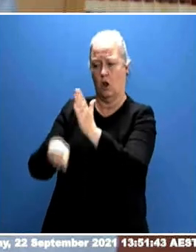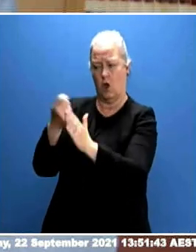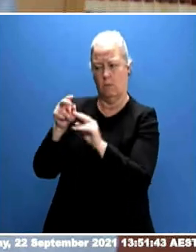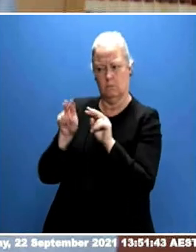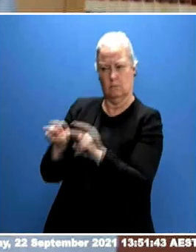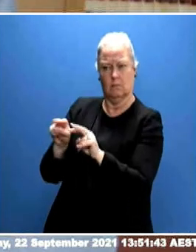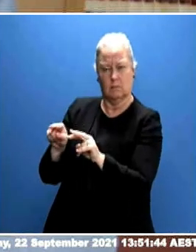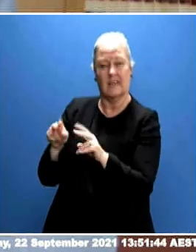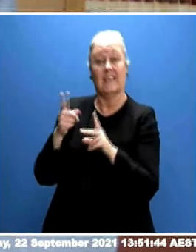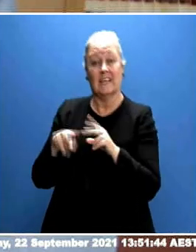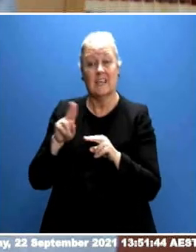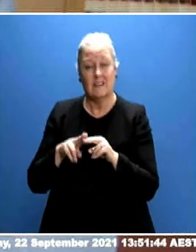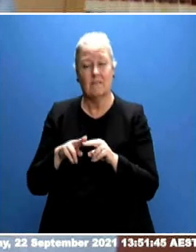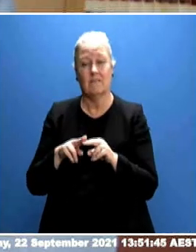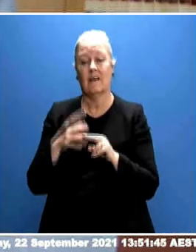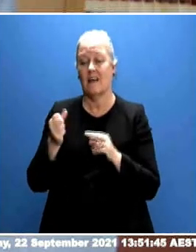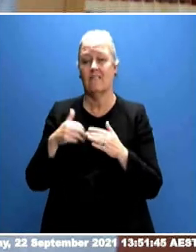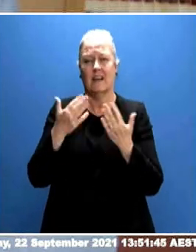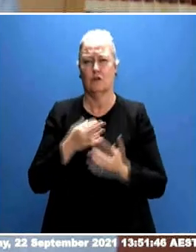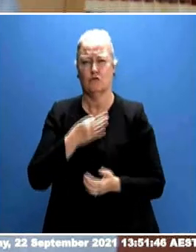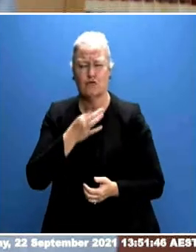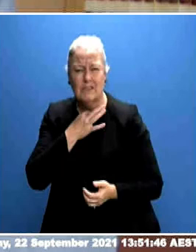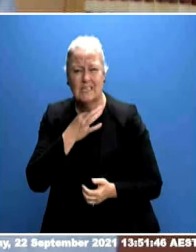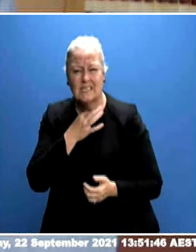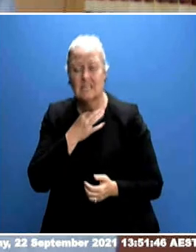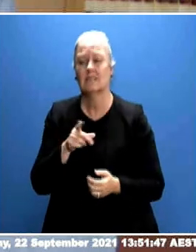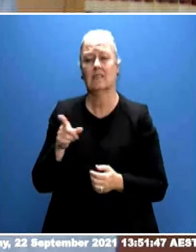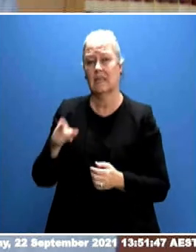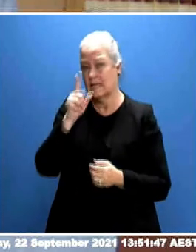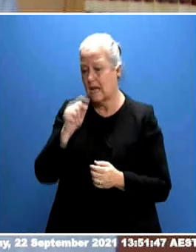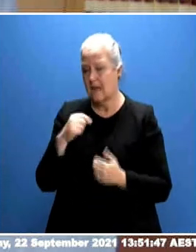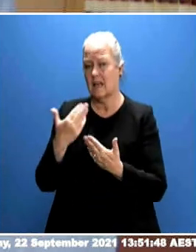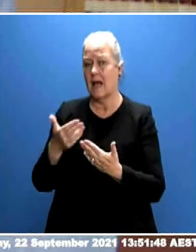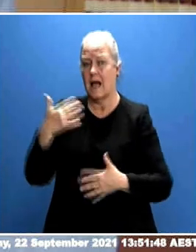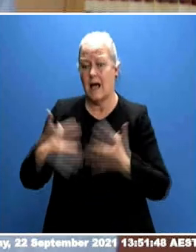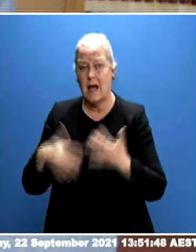substantial risk to a child causing significant harm to themselves or